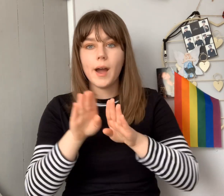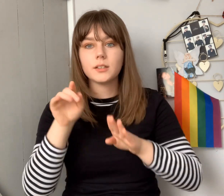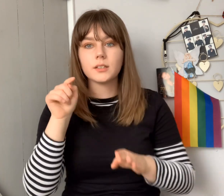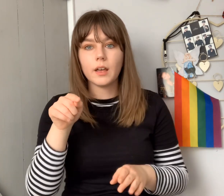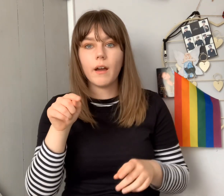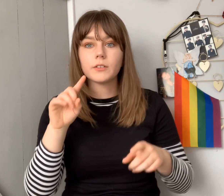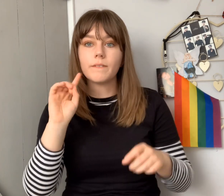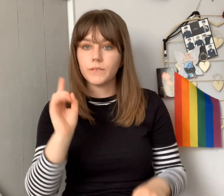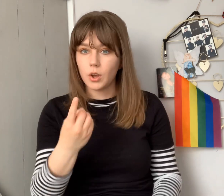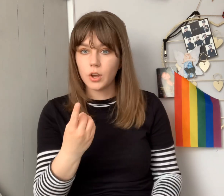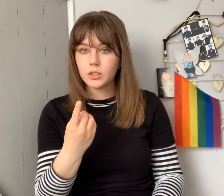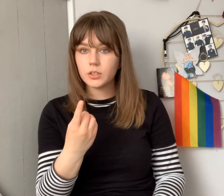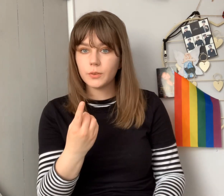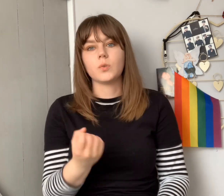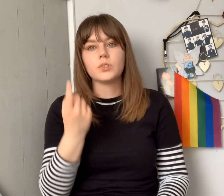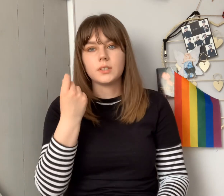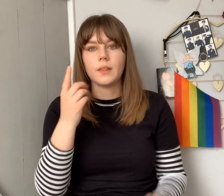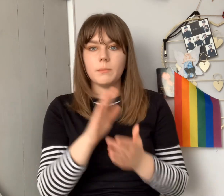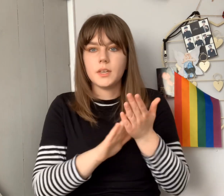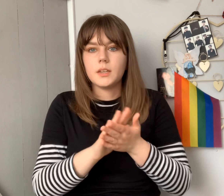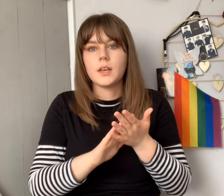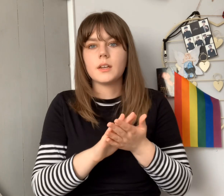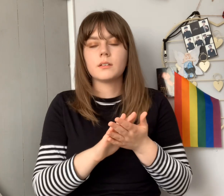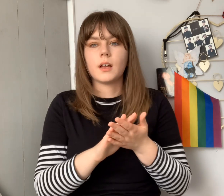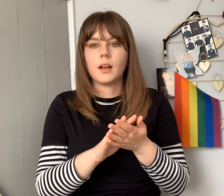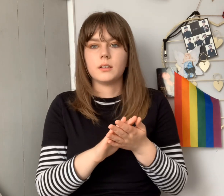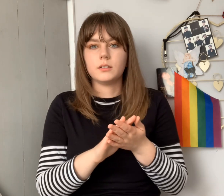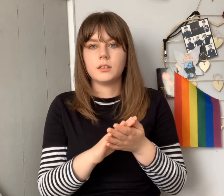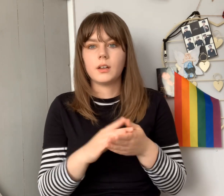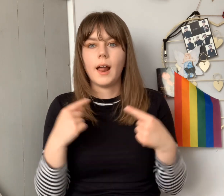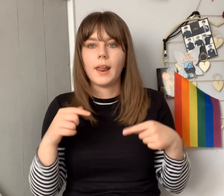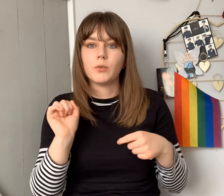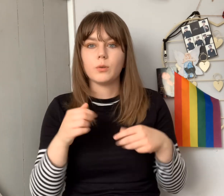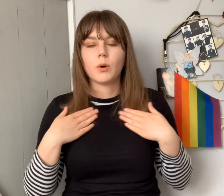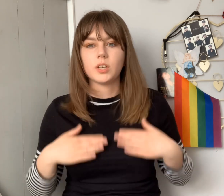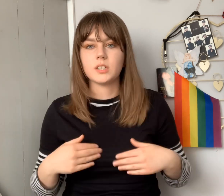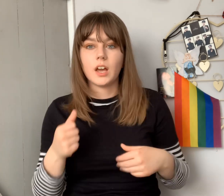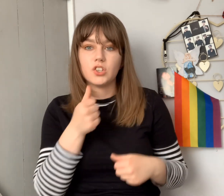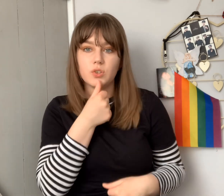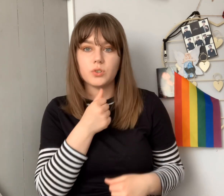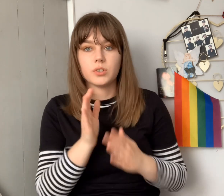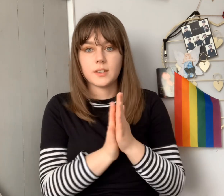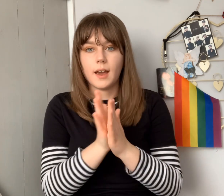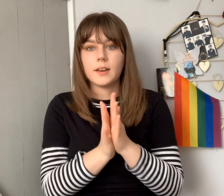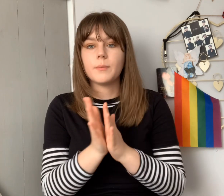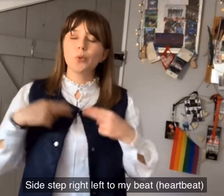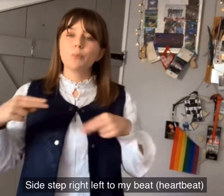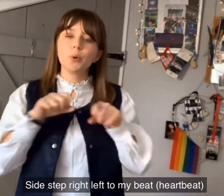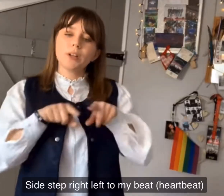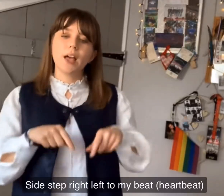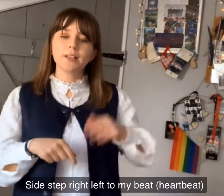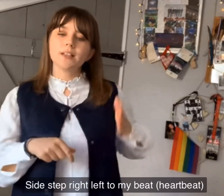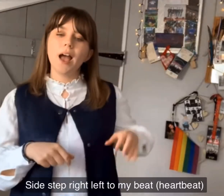So practice that first and understand the meaning and allow your body to get used to the signing